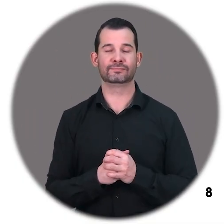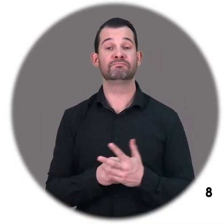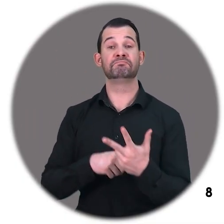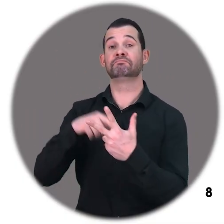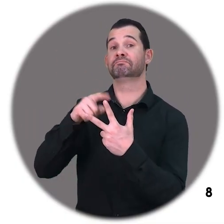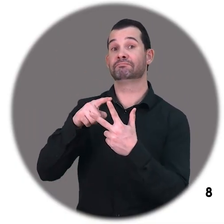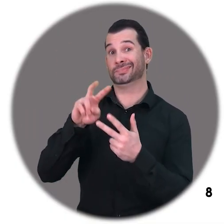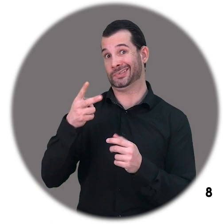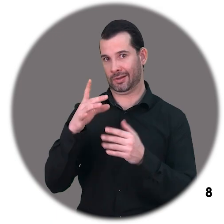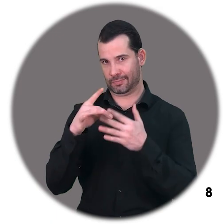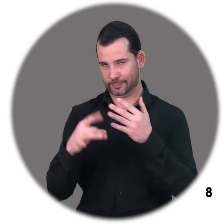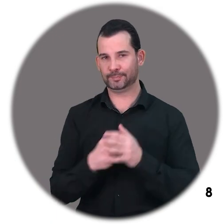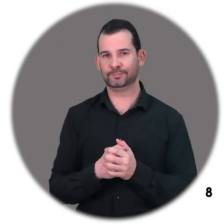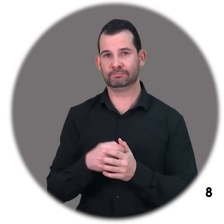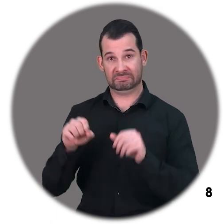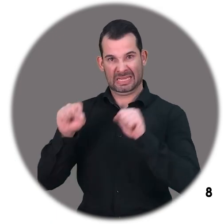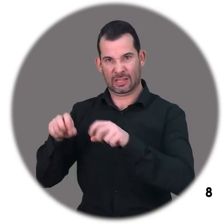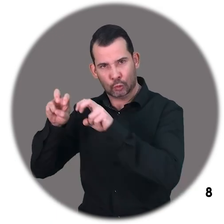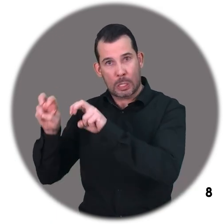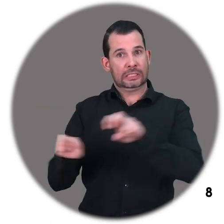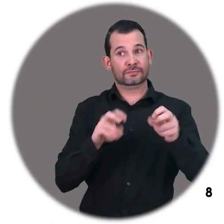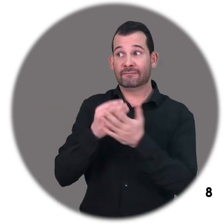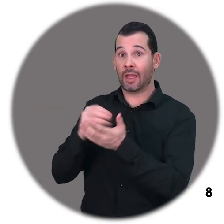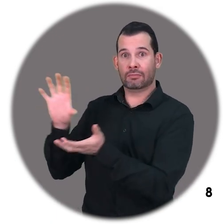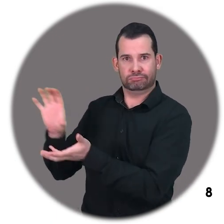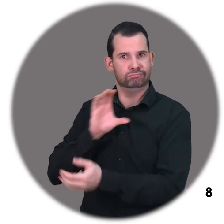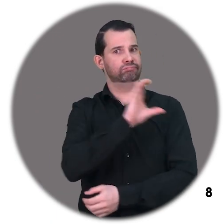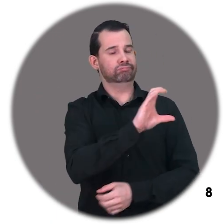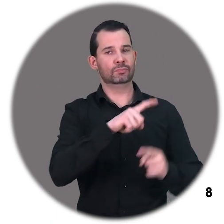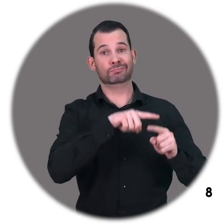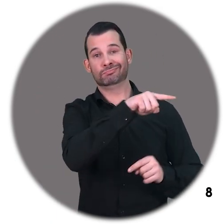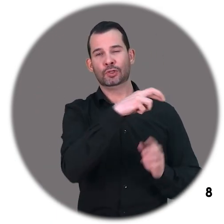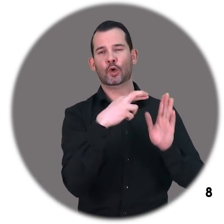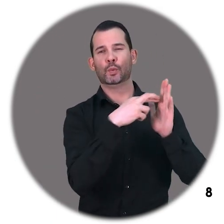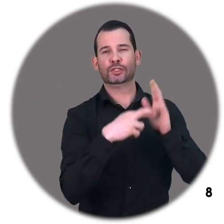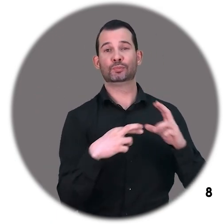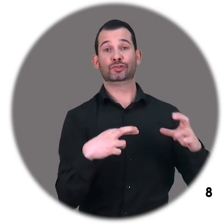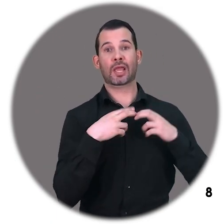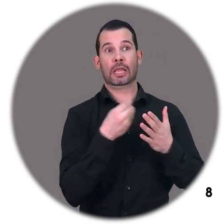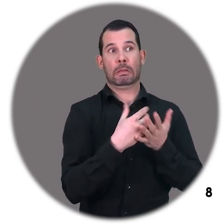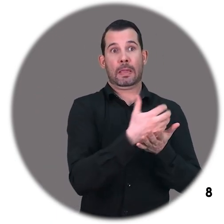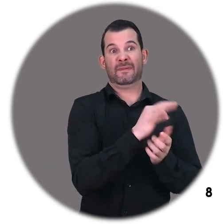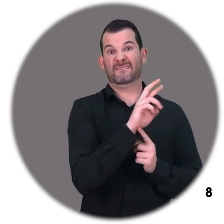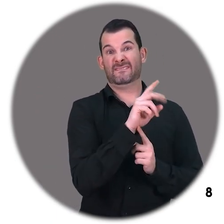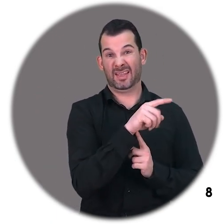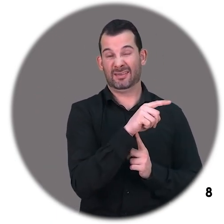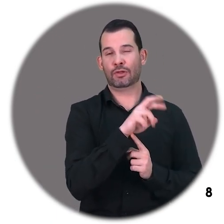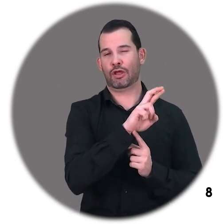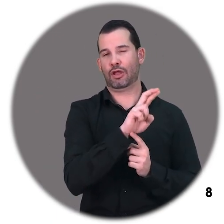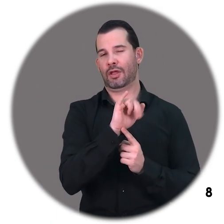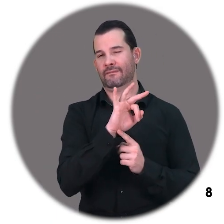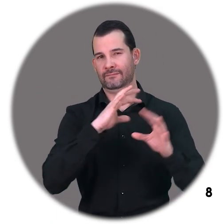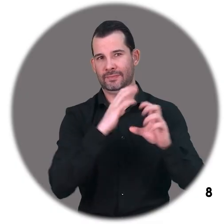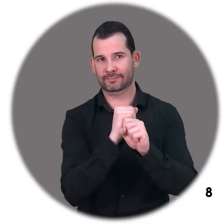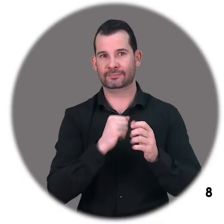Option 2: You can transfer your funds to a registered retirement income fund, or RRIF.